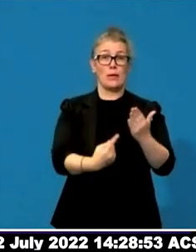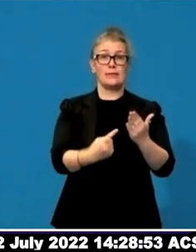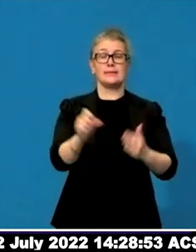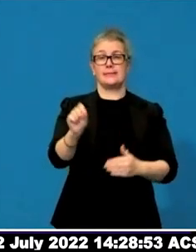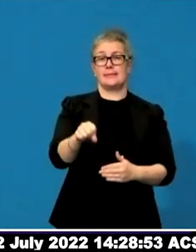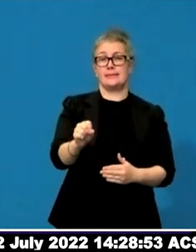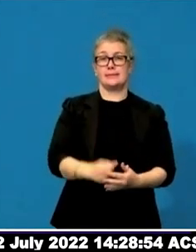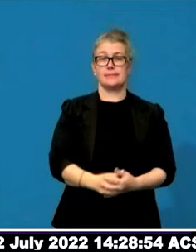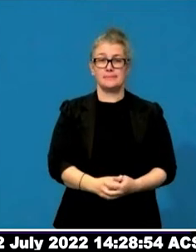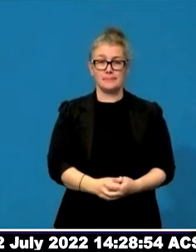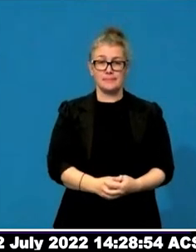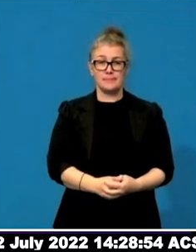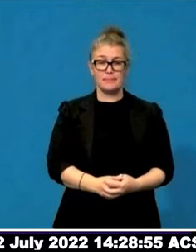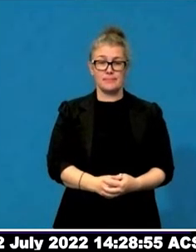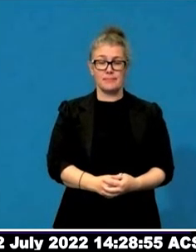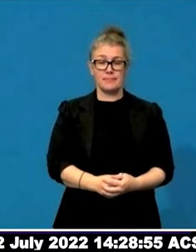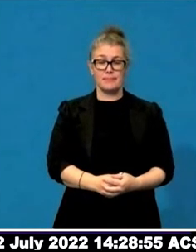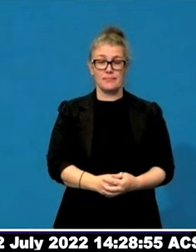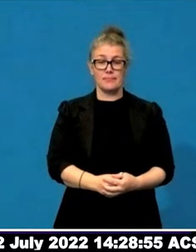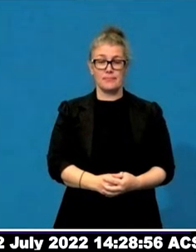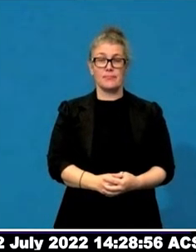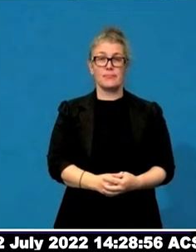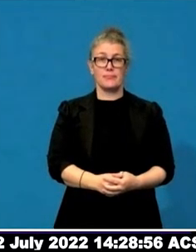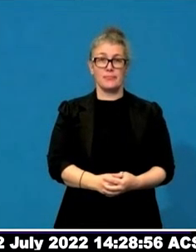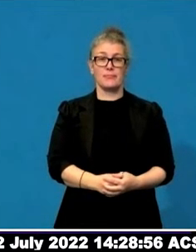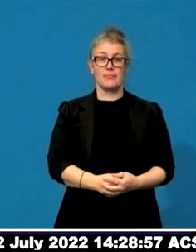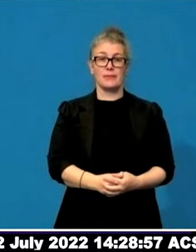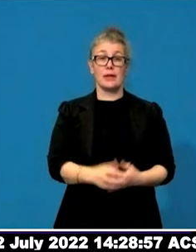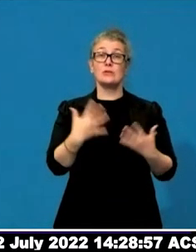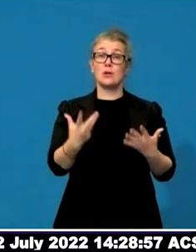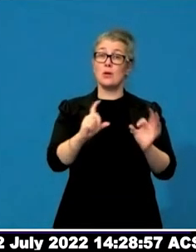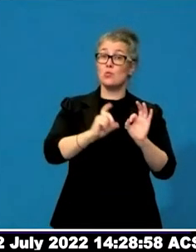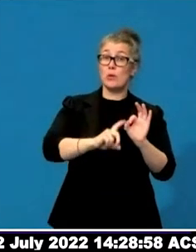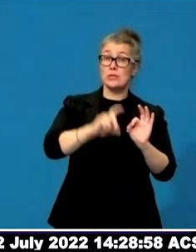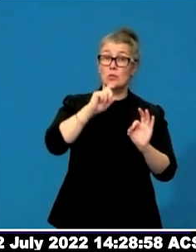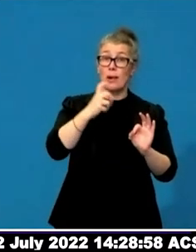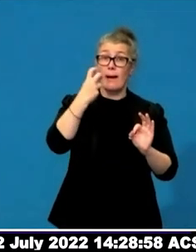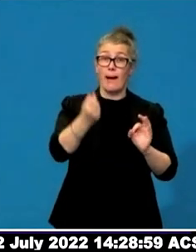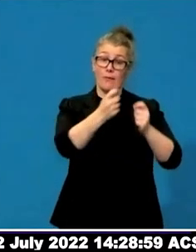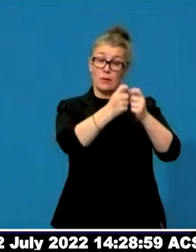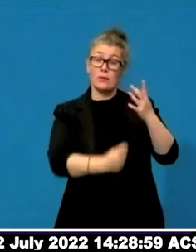If you would be good enough to listen to the questions that are about to be asked, then we will be grateful